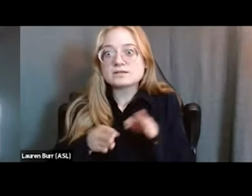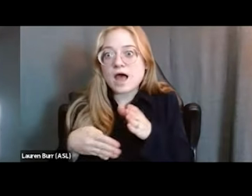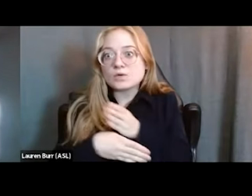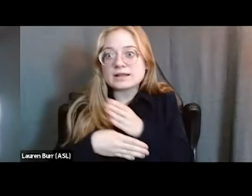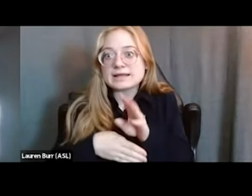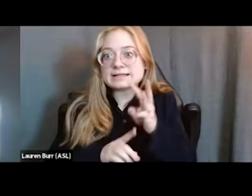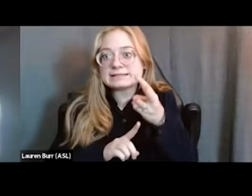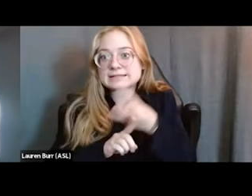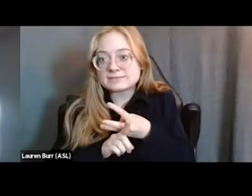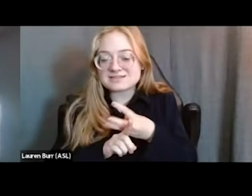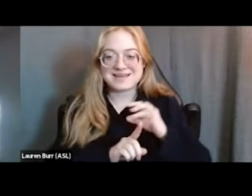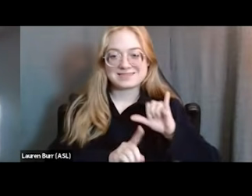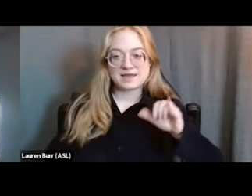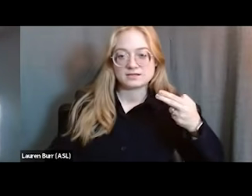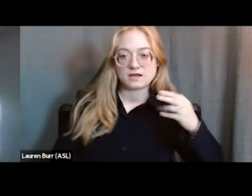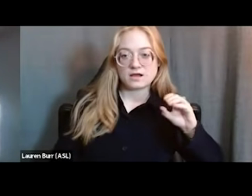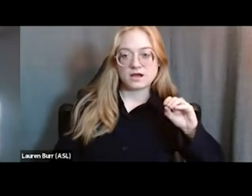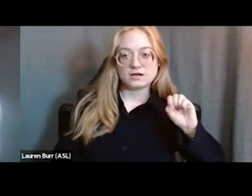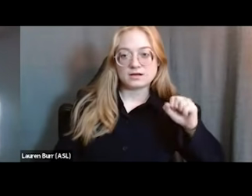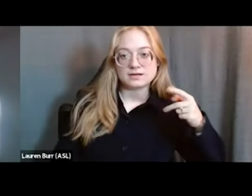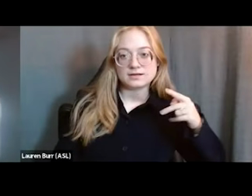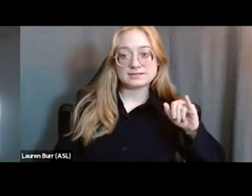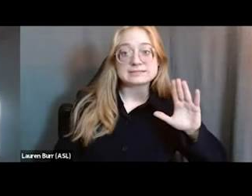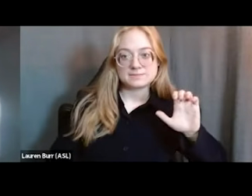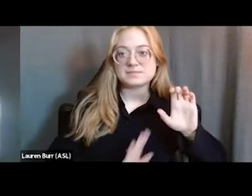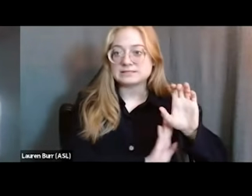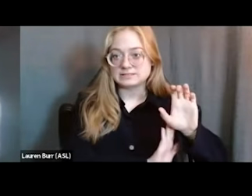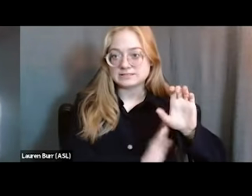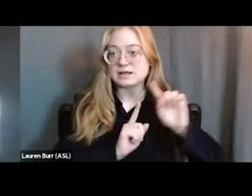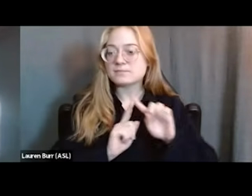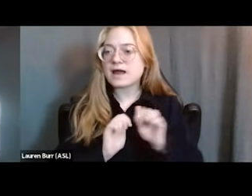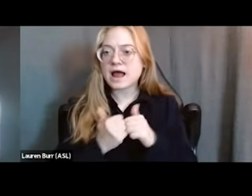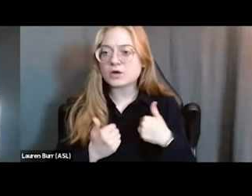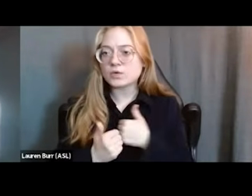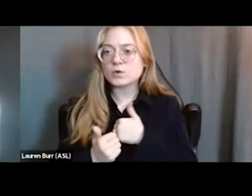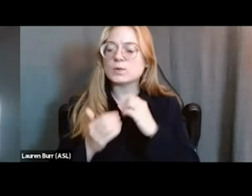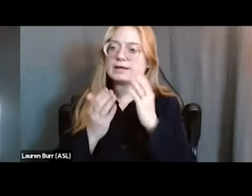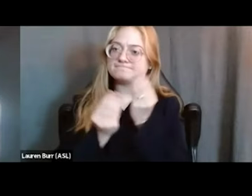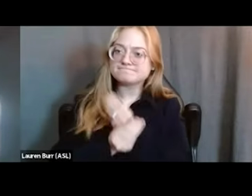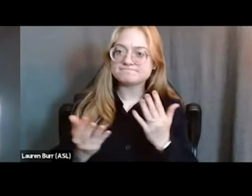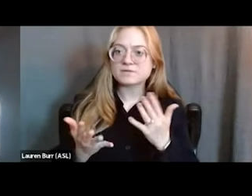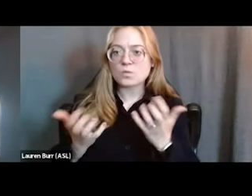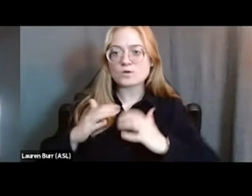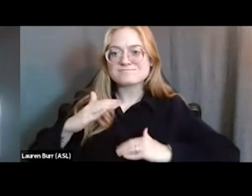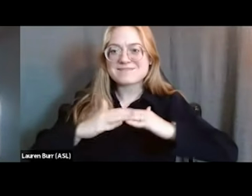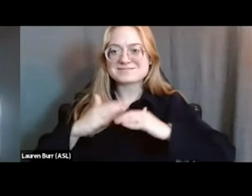But how do we say, "We wanna maximize your time in this unit?